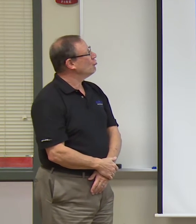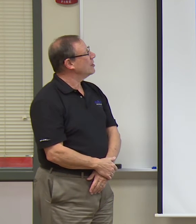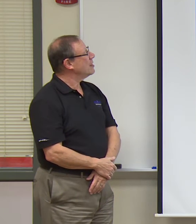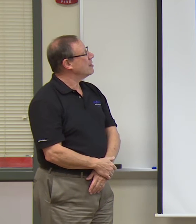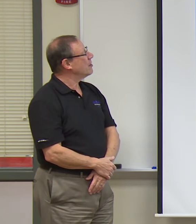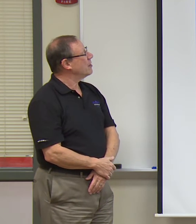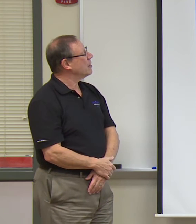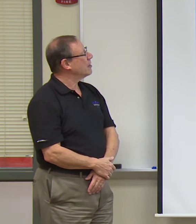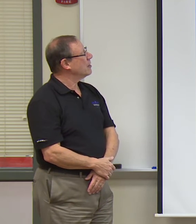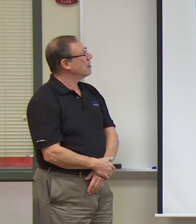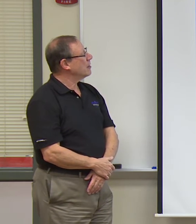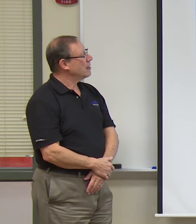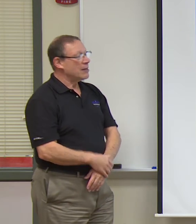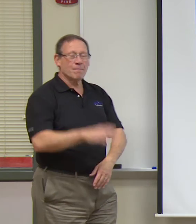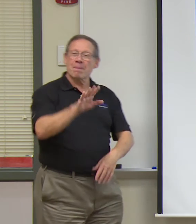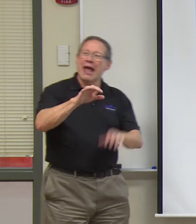To set the timing on something...